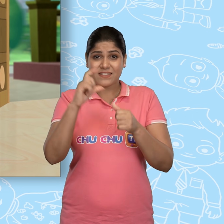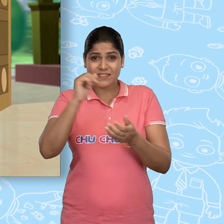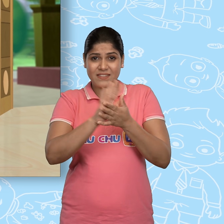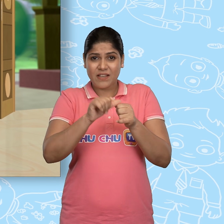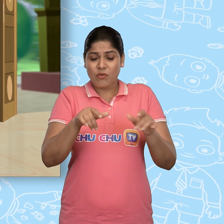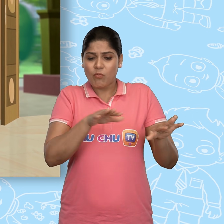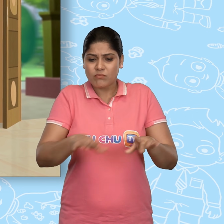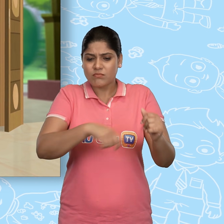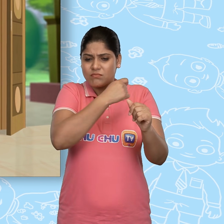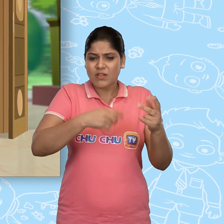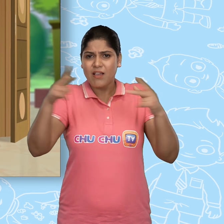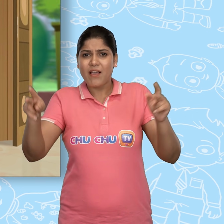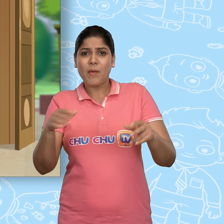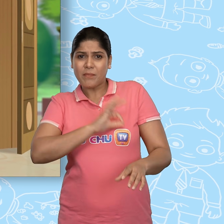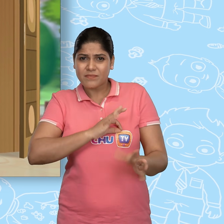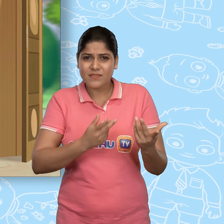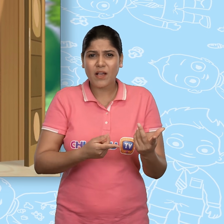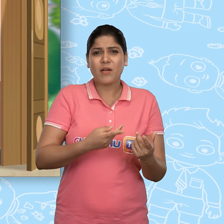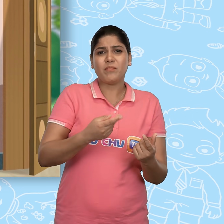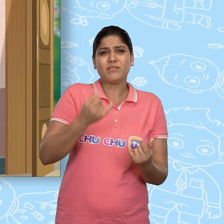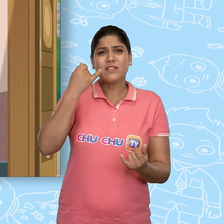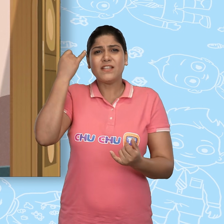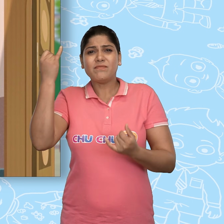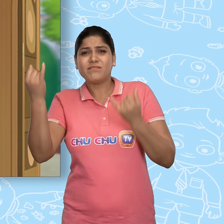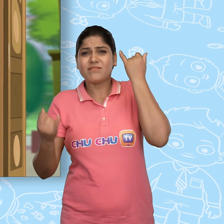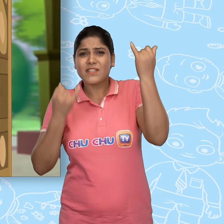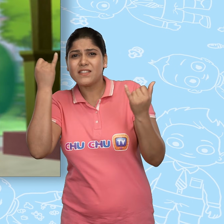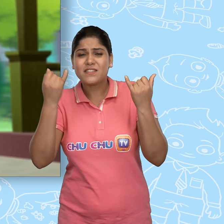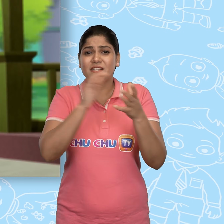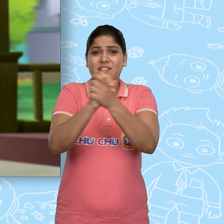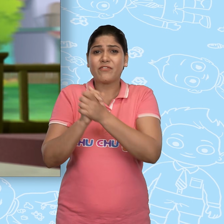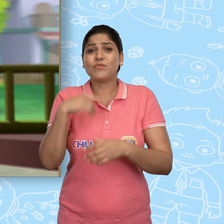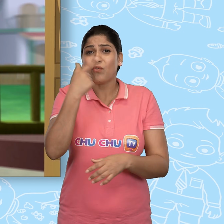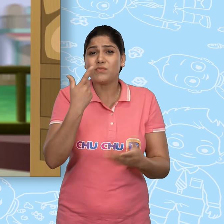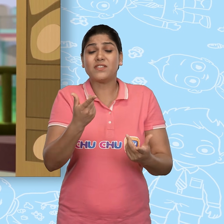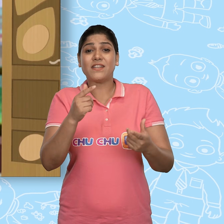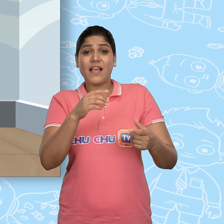ChaCha likes music. So why don't we help him find some friends Who like music too.